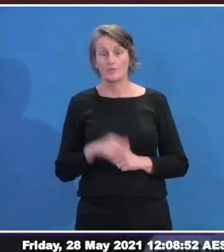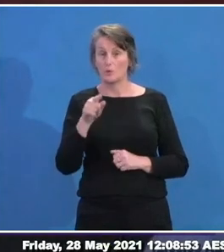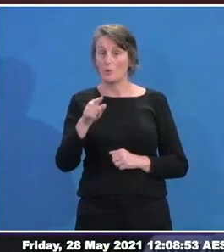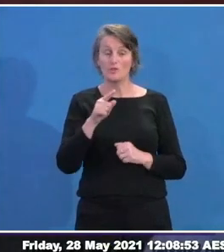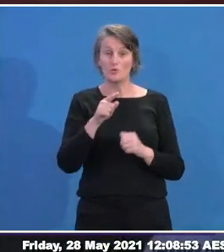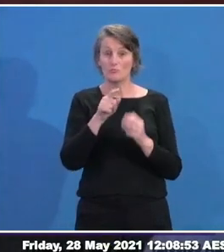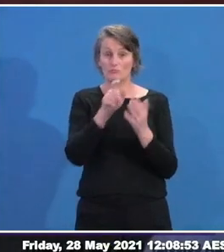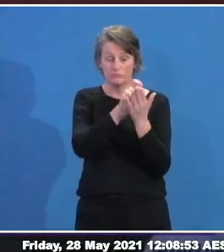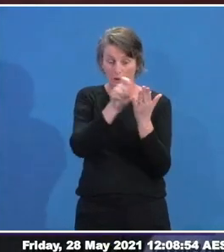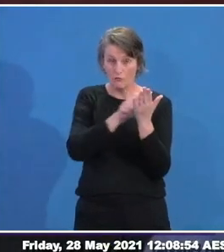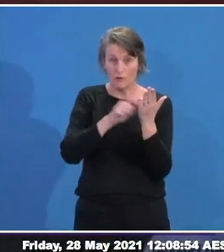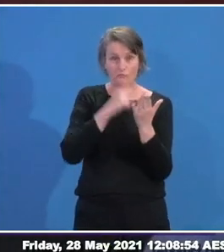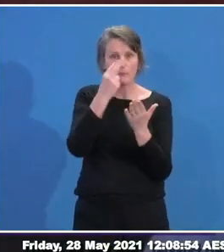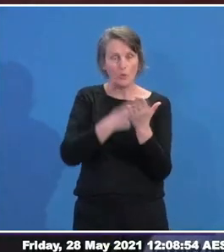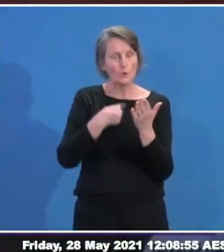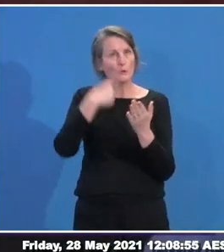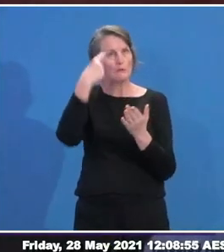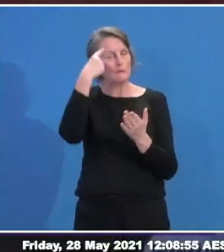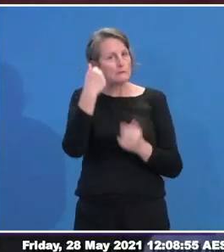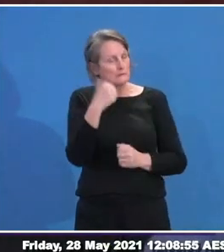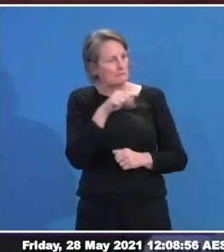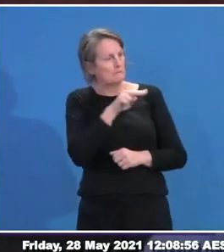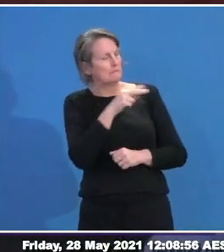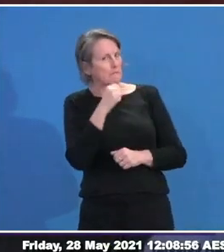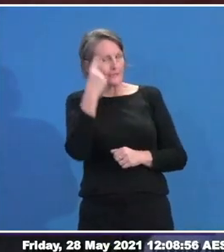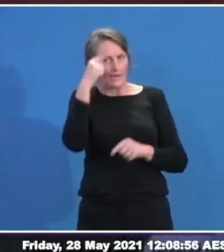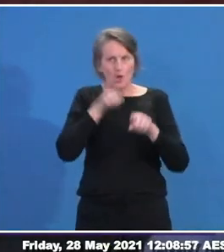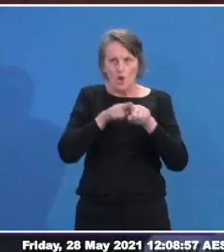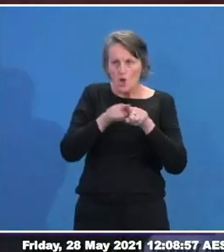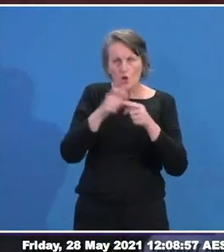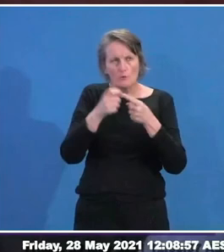this preliminary note to the board? Yes, I did give it deep consideration.